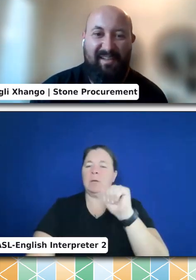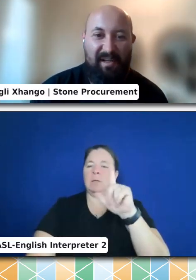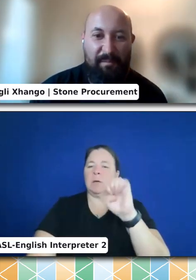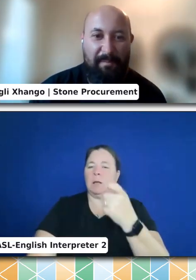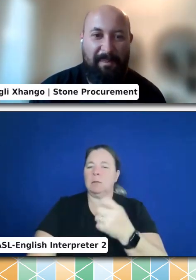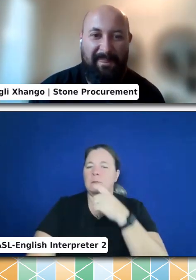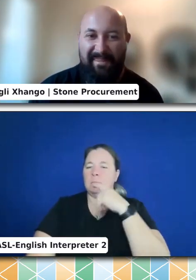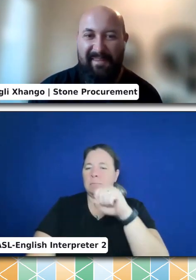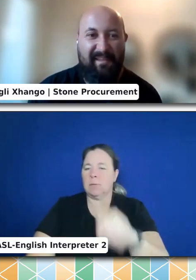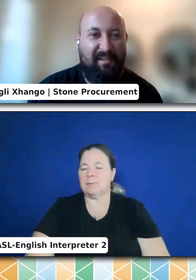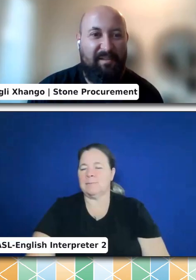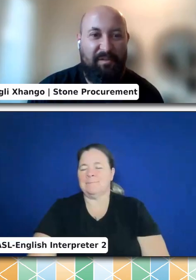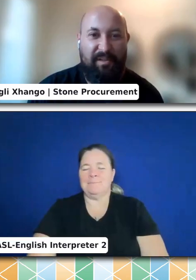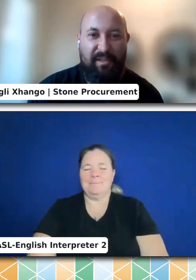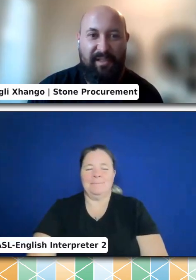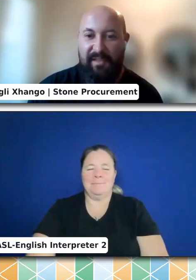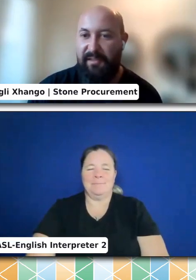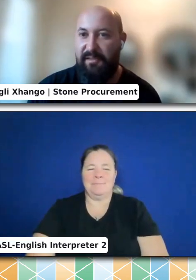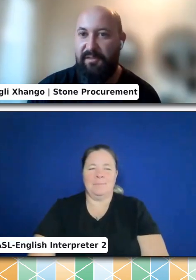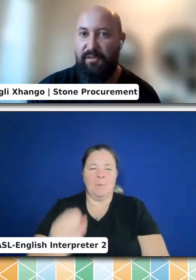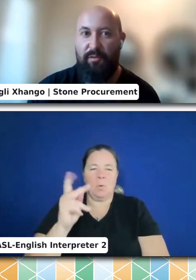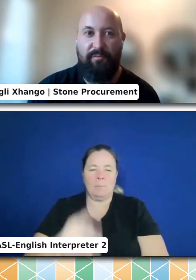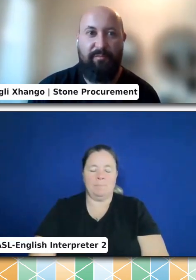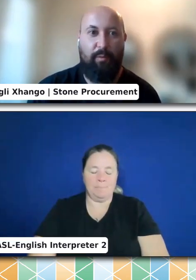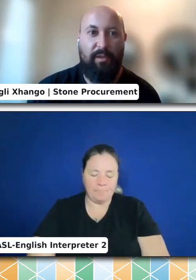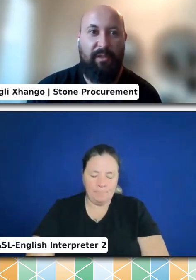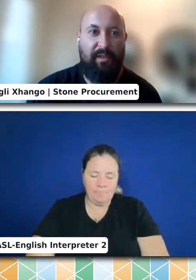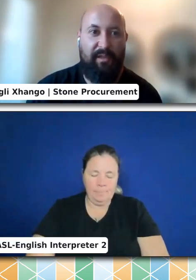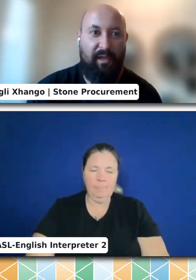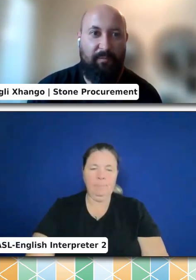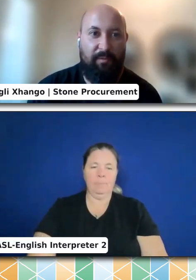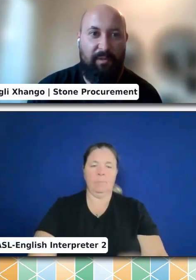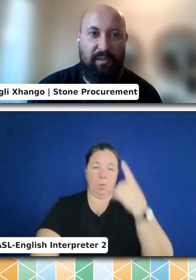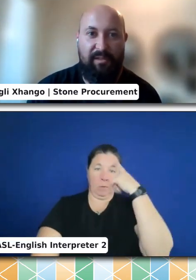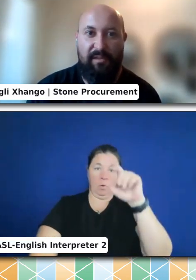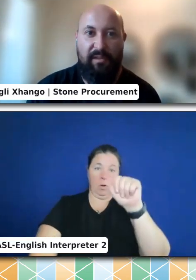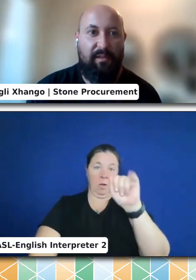Yeah, of course. Yes. Thanks, Alex. Okay, so for AI-wise.